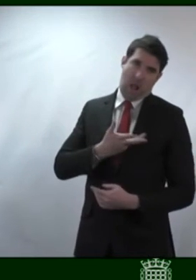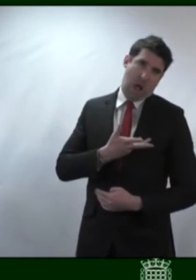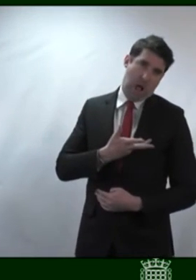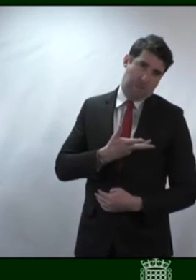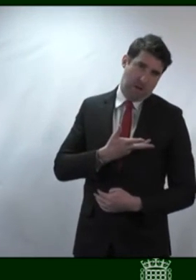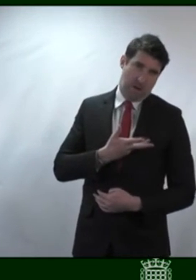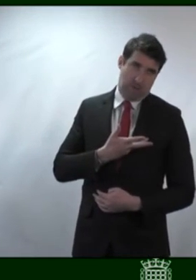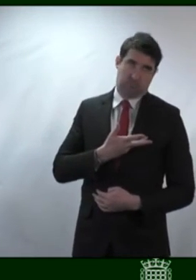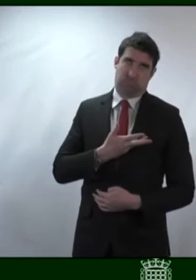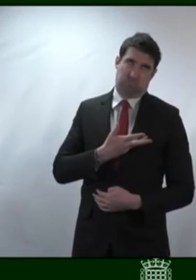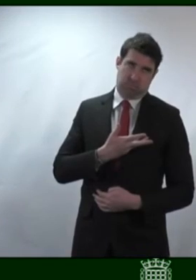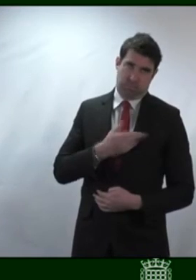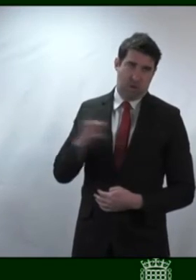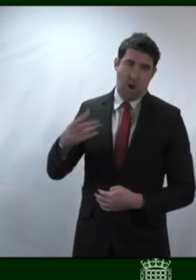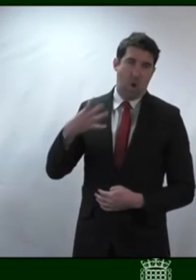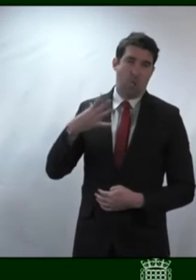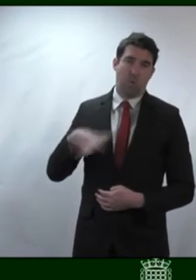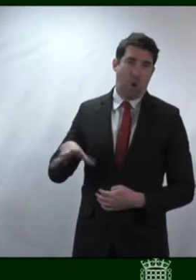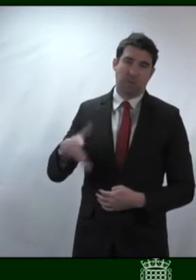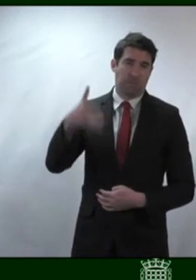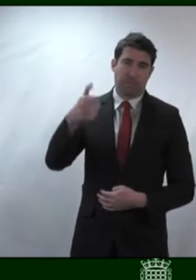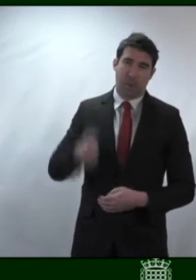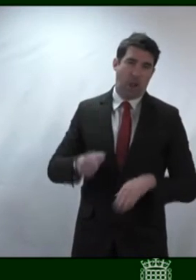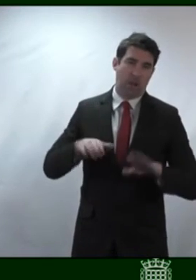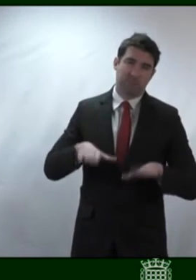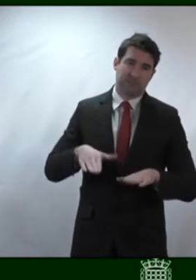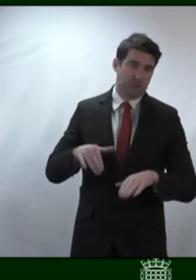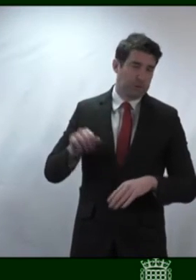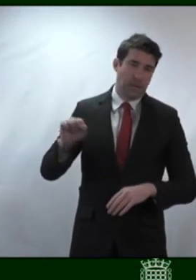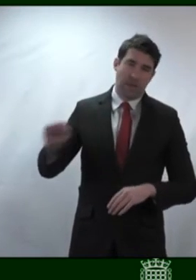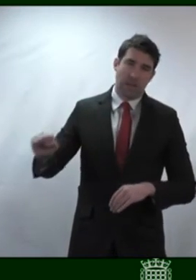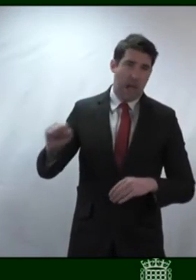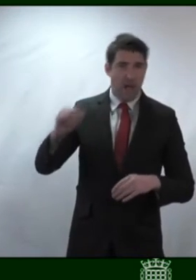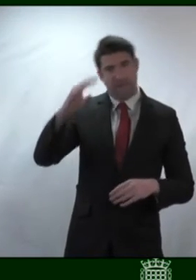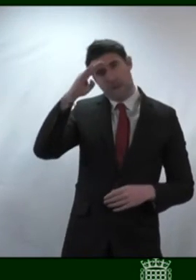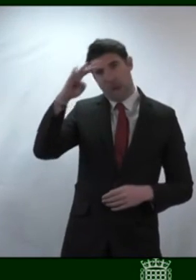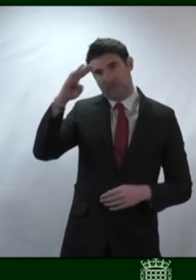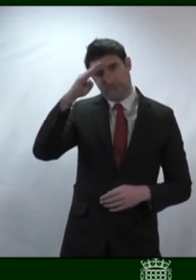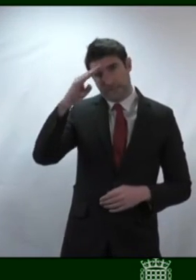that opportunity and do everything they possibly could to take us straight back into the lunar